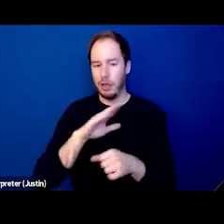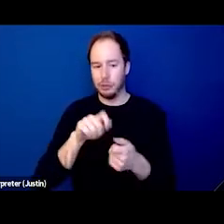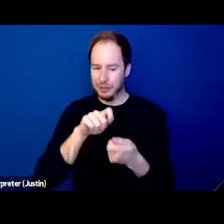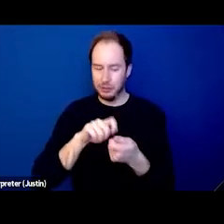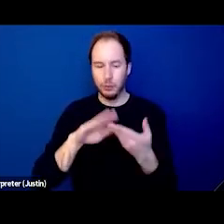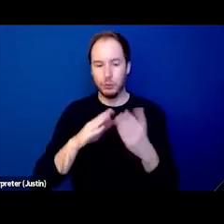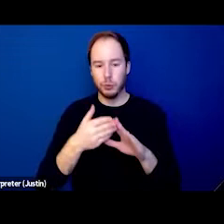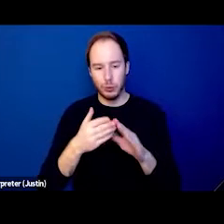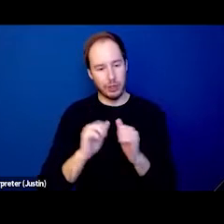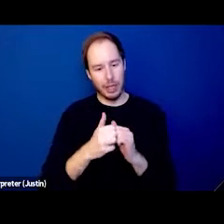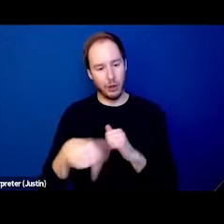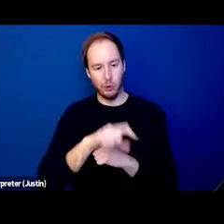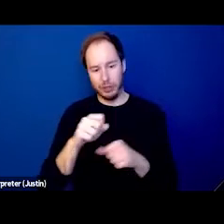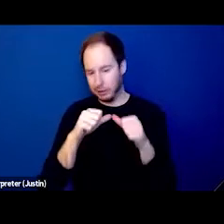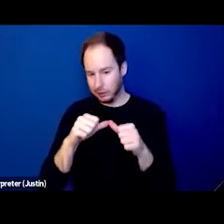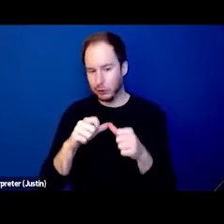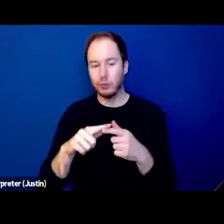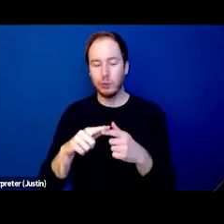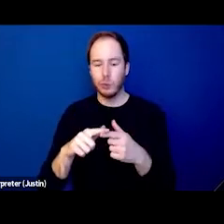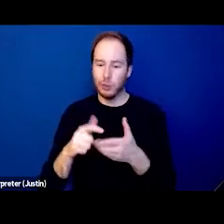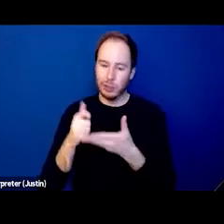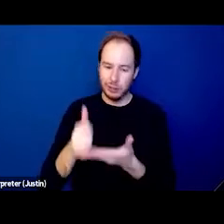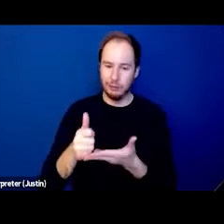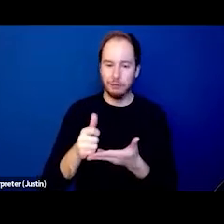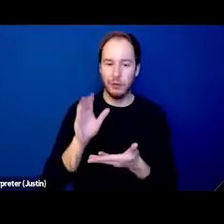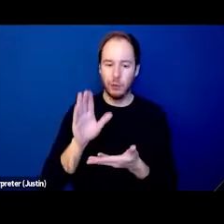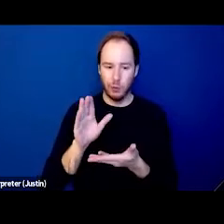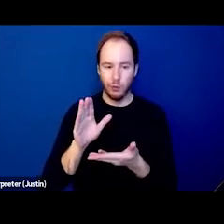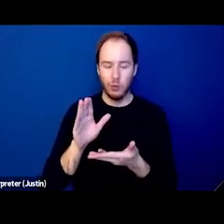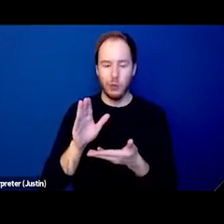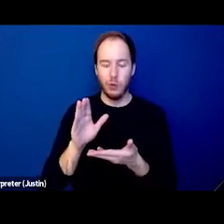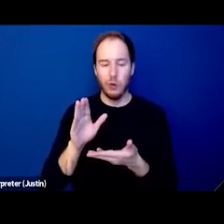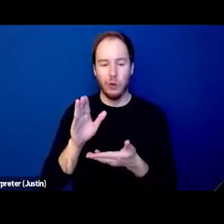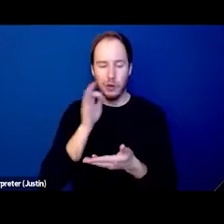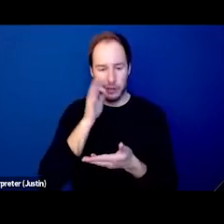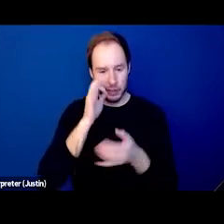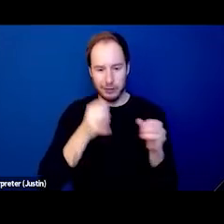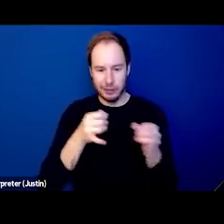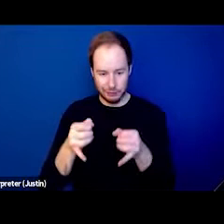and then how you can continue to serve the native individuals that you serve.